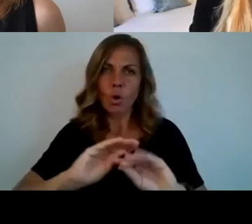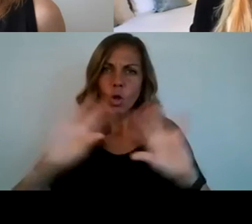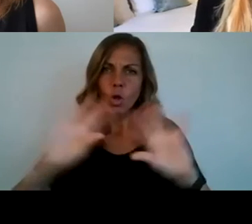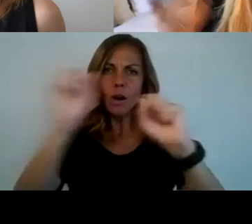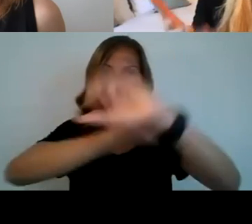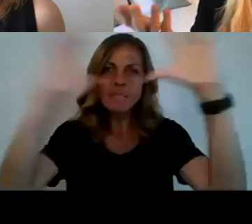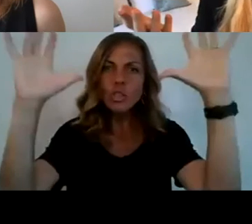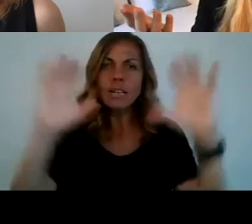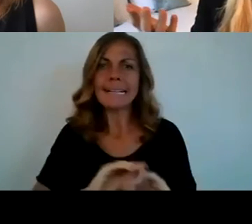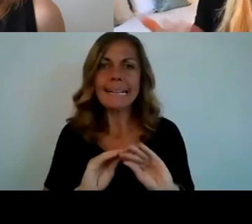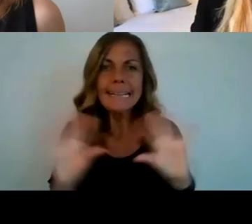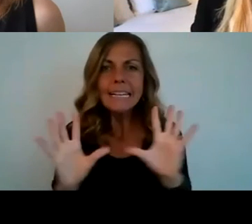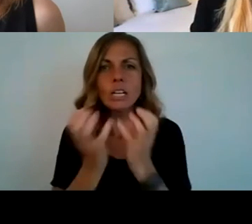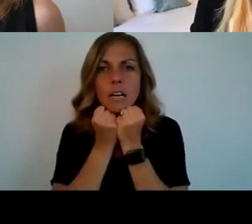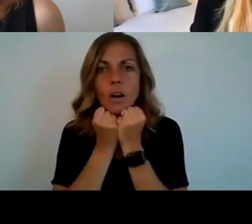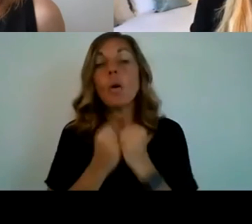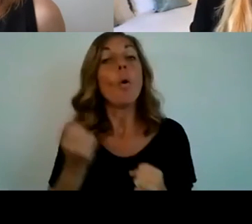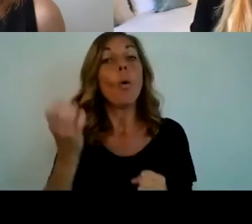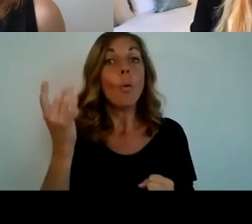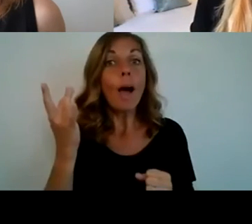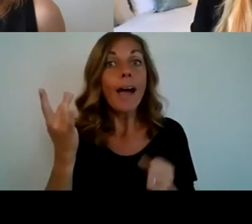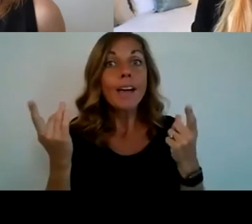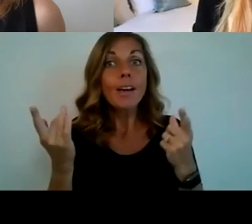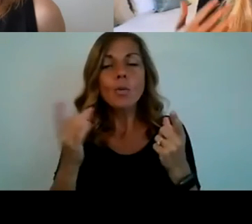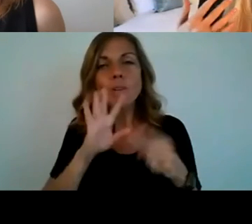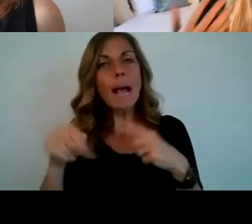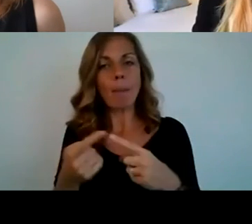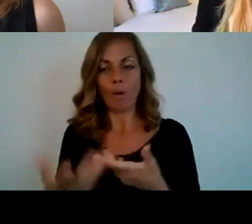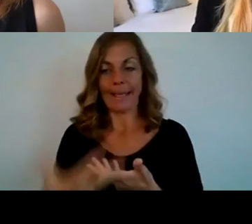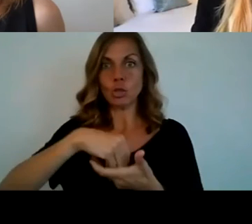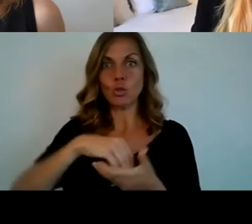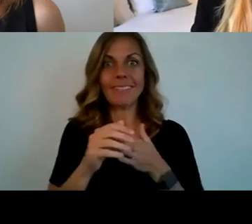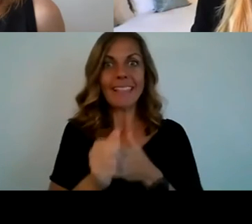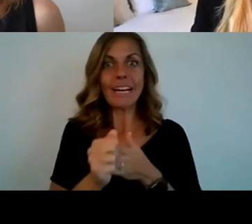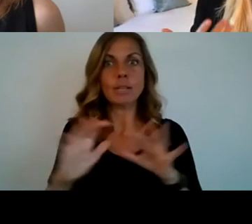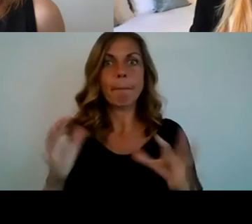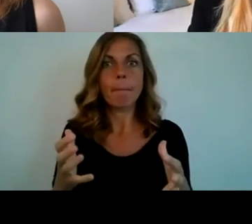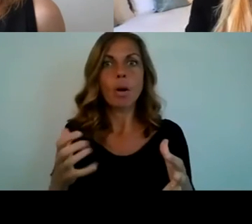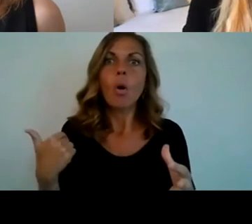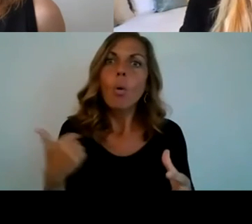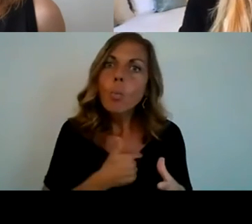is, when we talk about inclusive leadership, we are asking people to take time away from